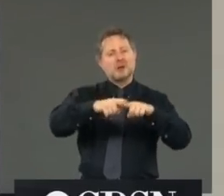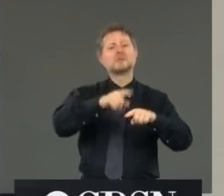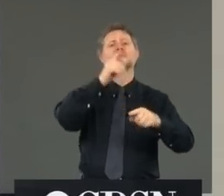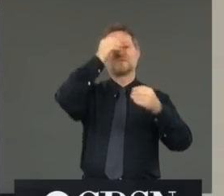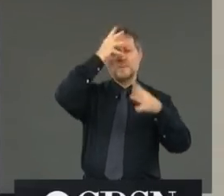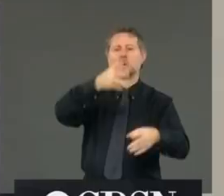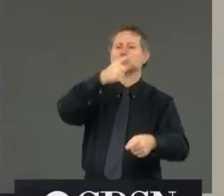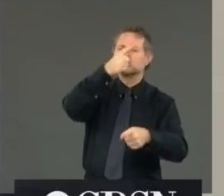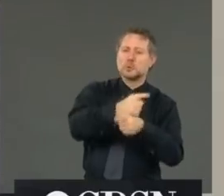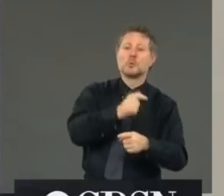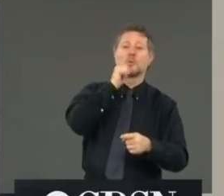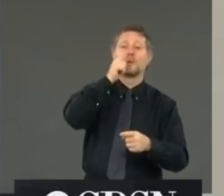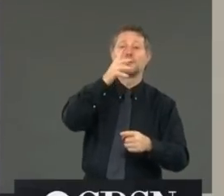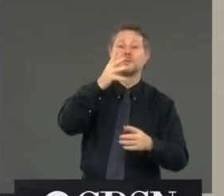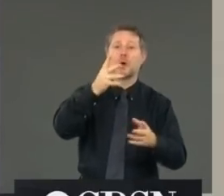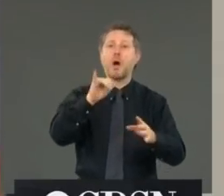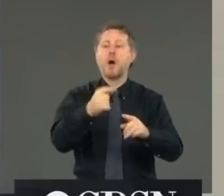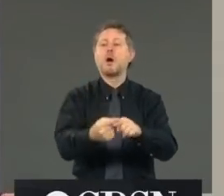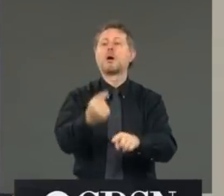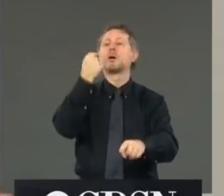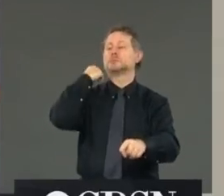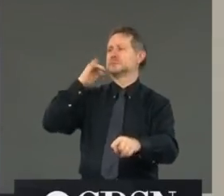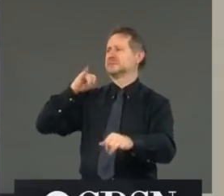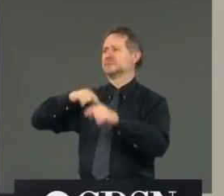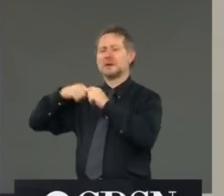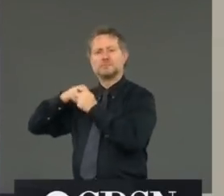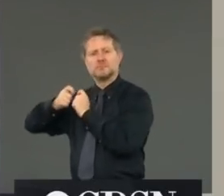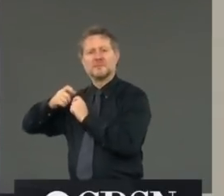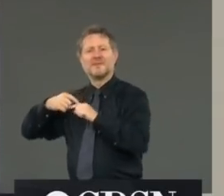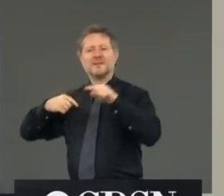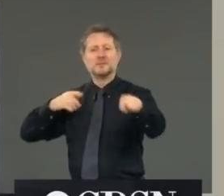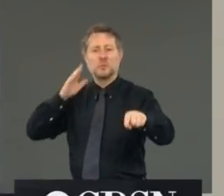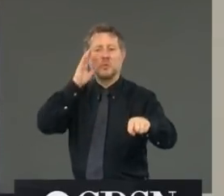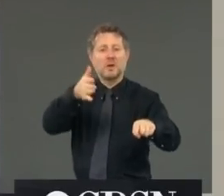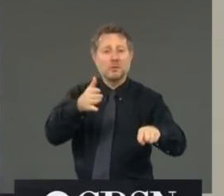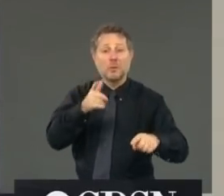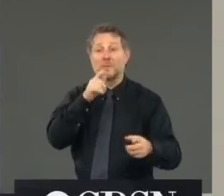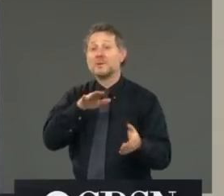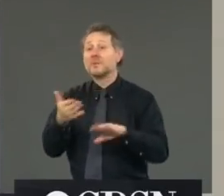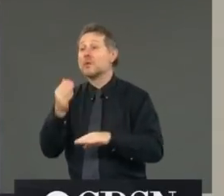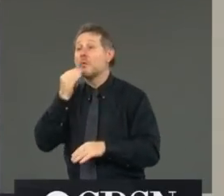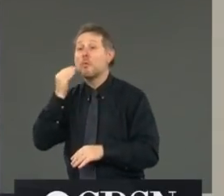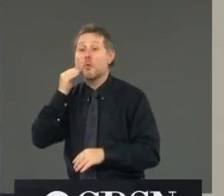HOSPITALS AND THE HOSPITALS IN THE STATE IN OTHER AREAS ARE REPORTING TO US, AND THAT'S WHAT'S BEING POSTED CONFIRMED